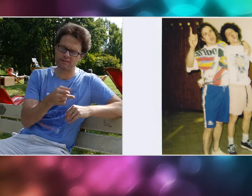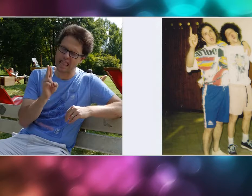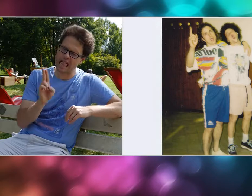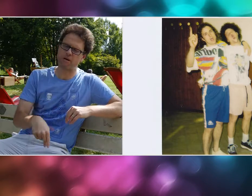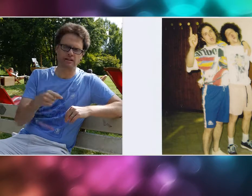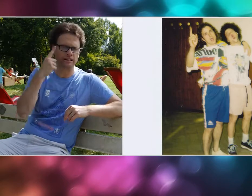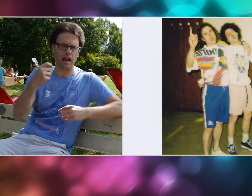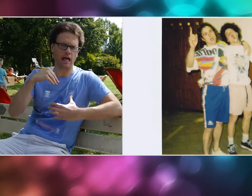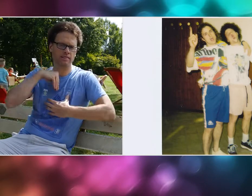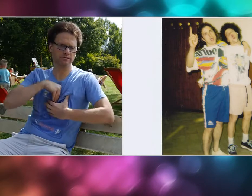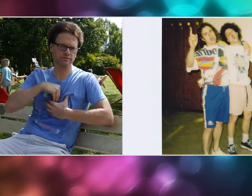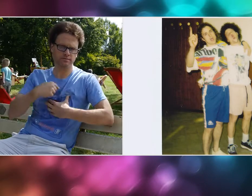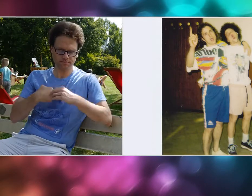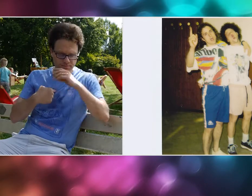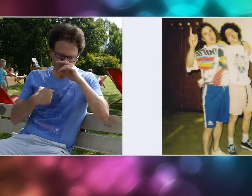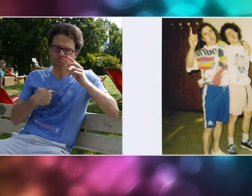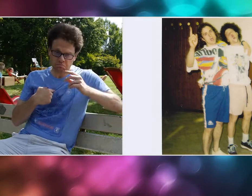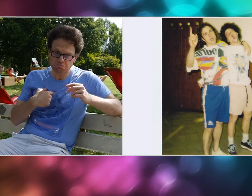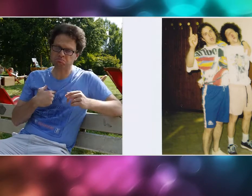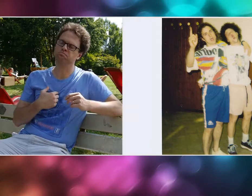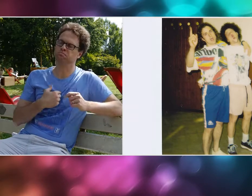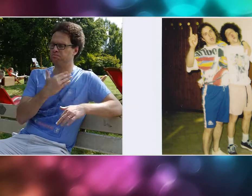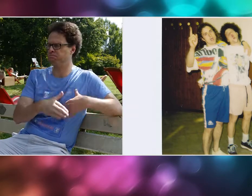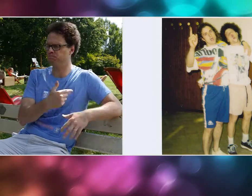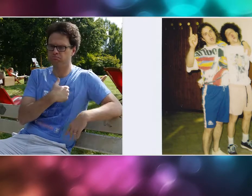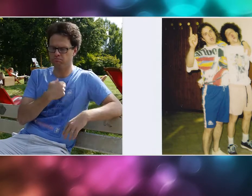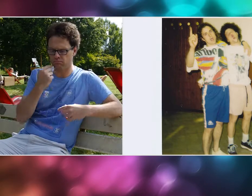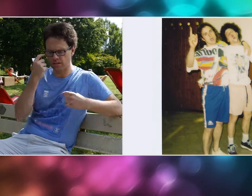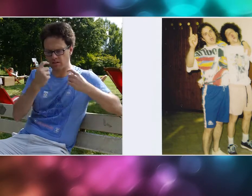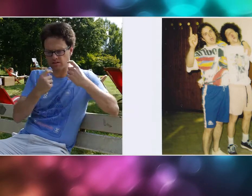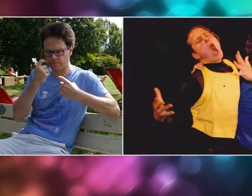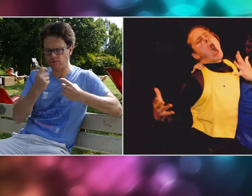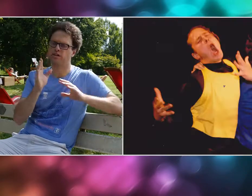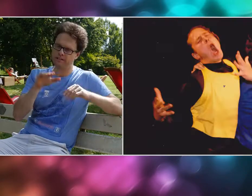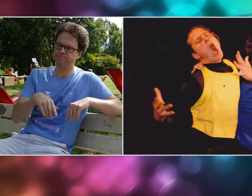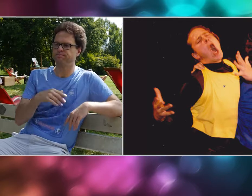that I have talent for acting. I took this into consideration.